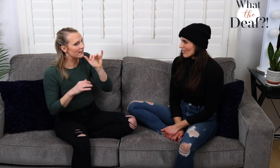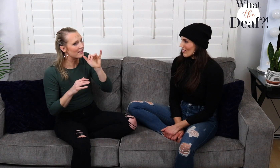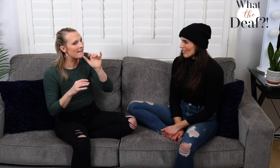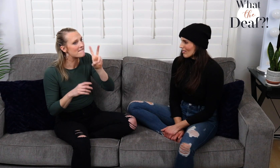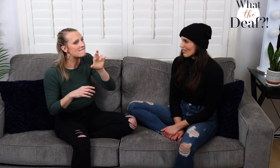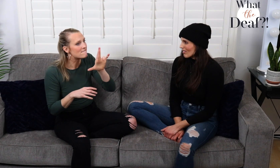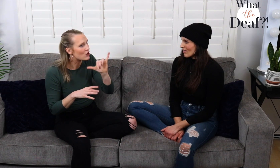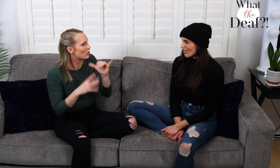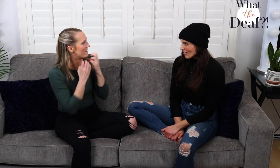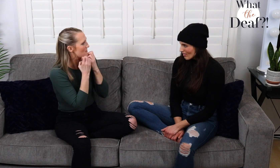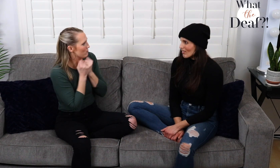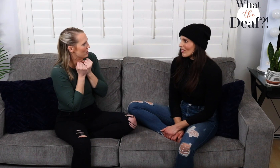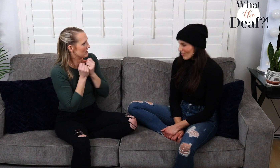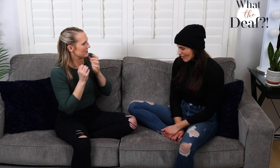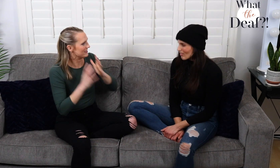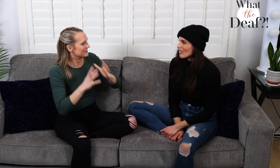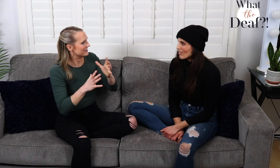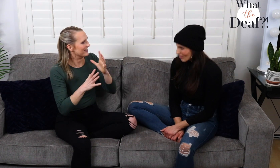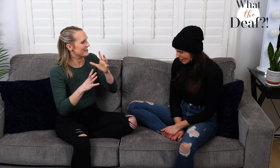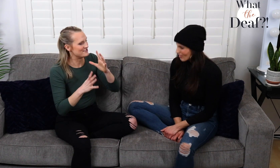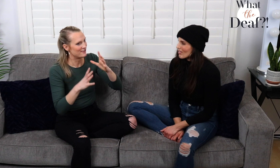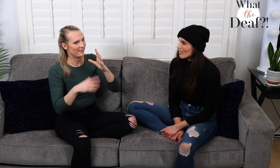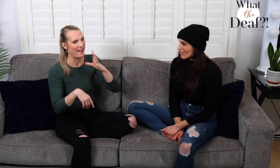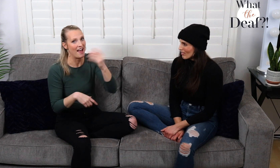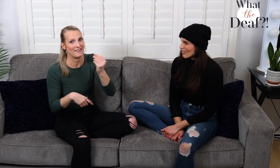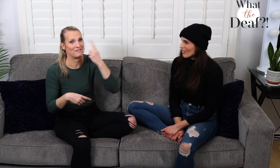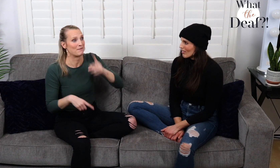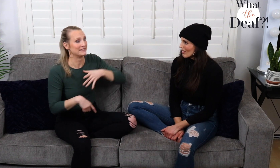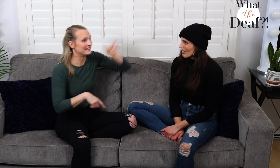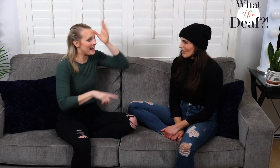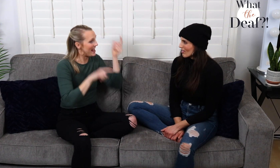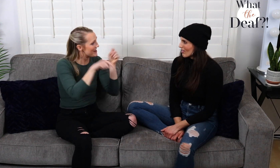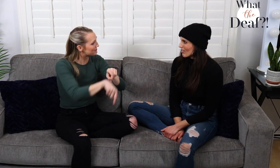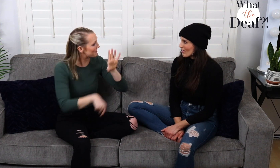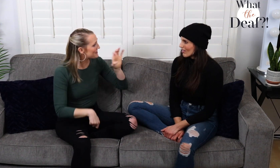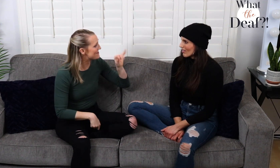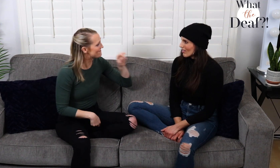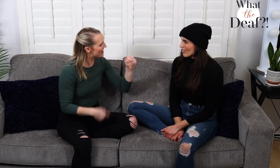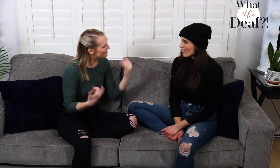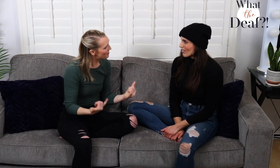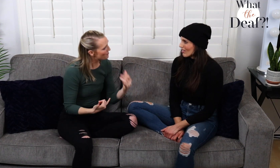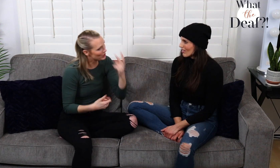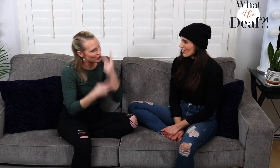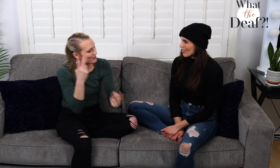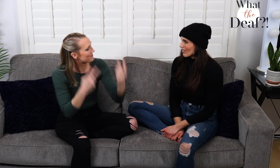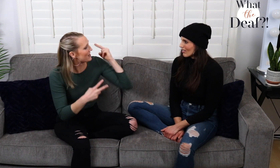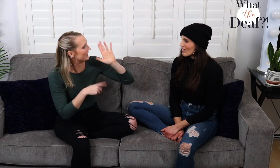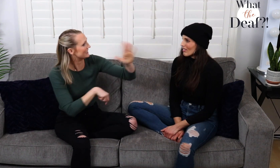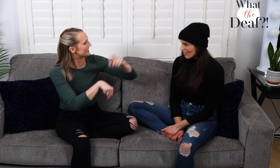it's just very meaningful in for my dad to come and be a fan now and just look back on His Glory